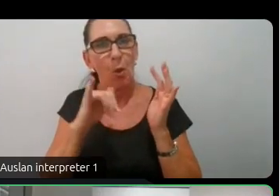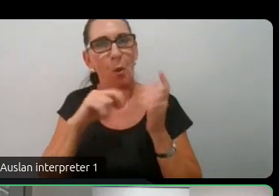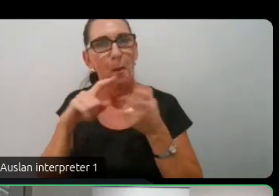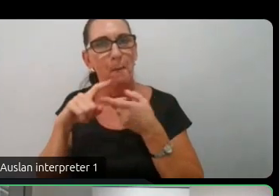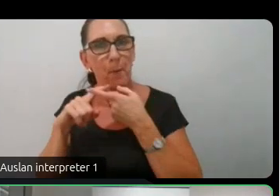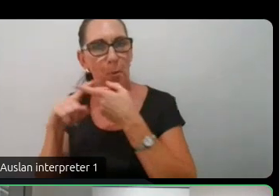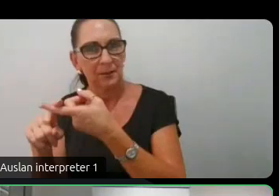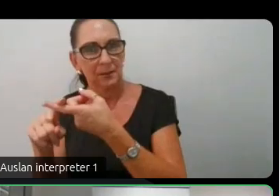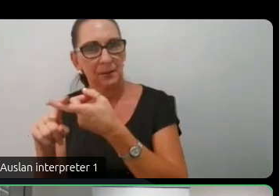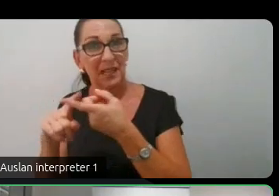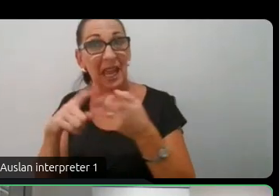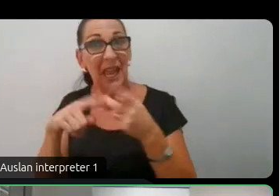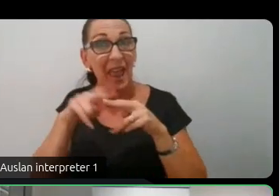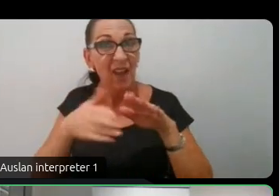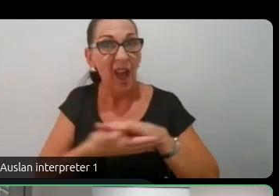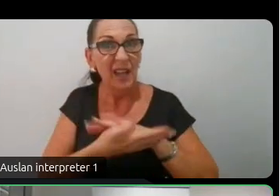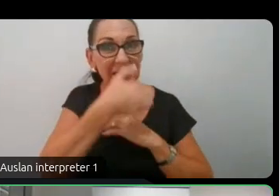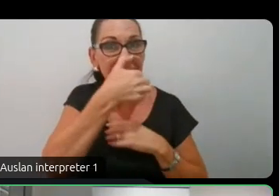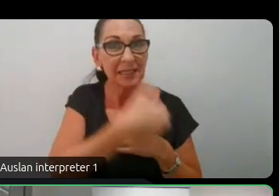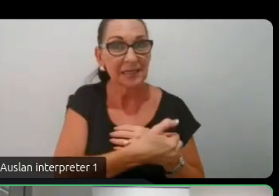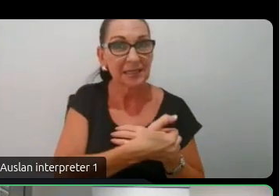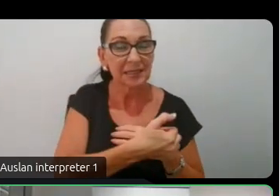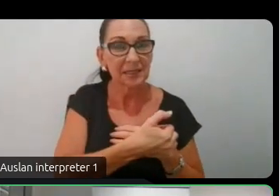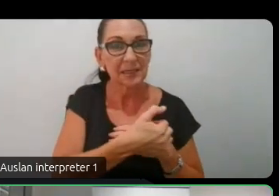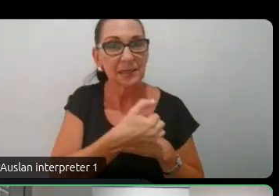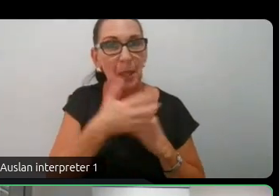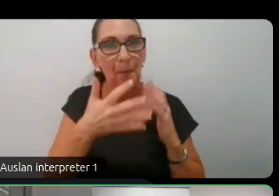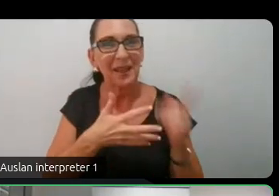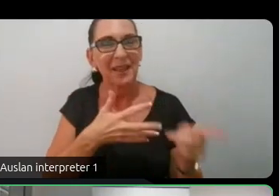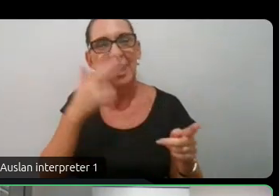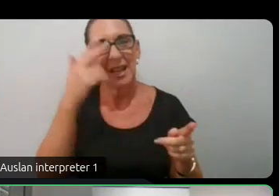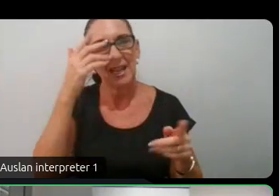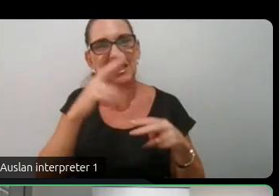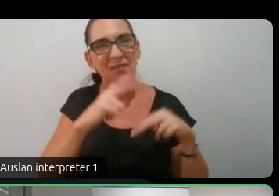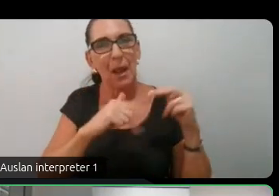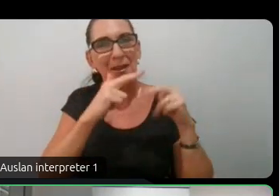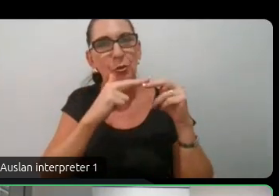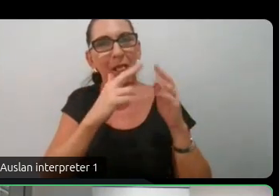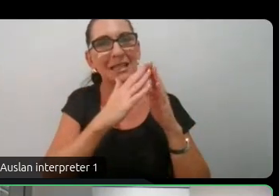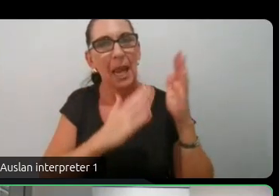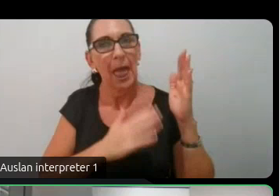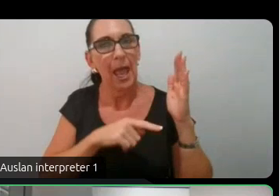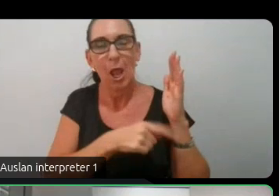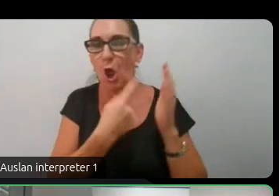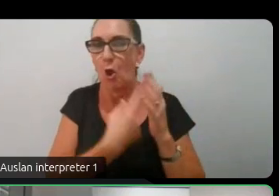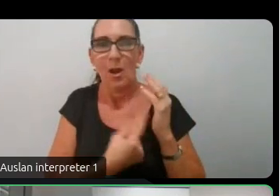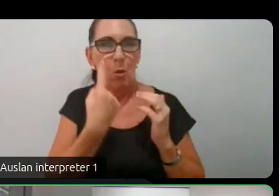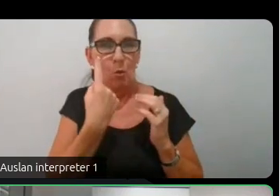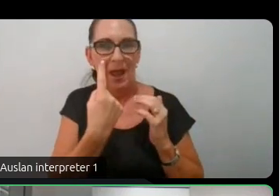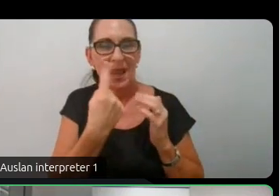six and they uh have a global developmental delay, that is the only exception for early intervention.